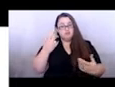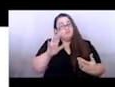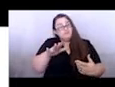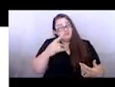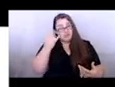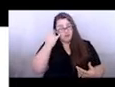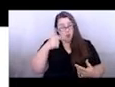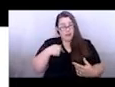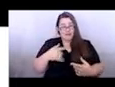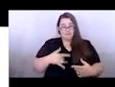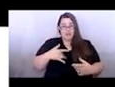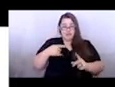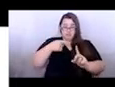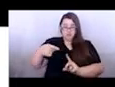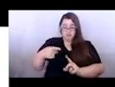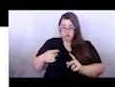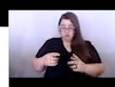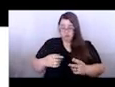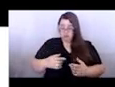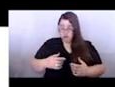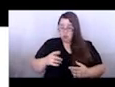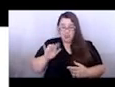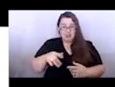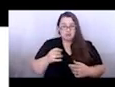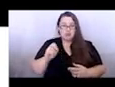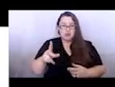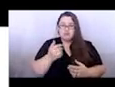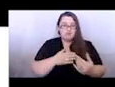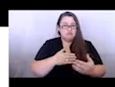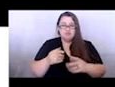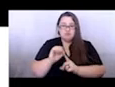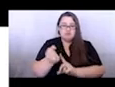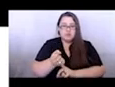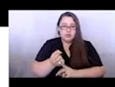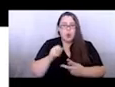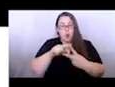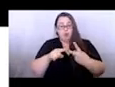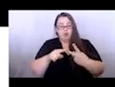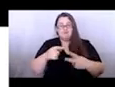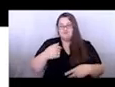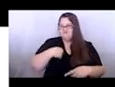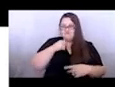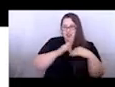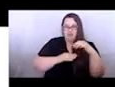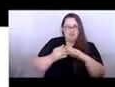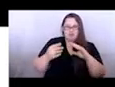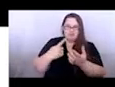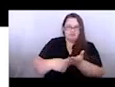Or you may say I don't feel comfortable talking about that topic. And going to intellectual boundaries,